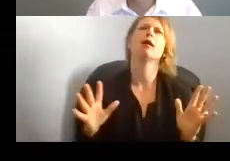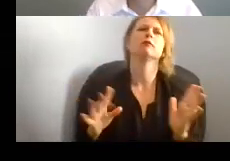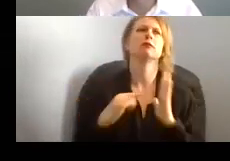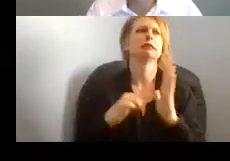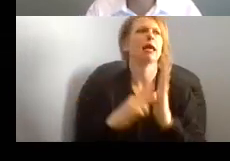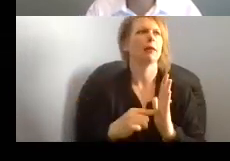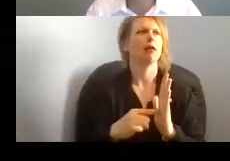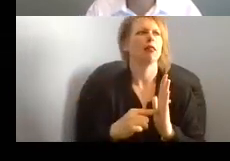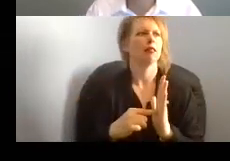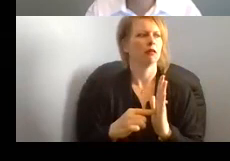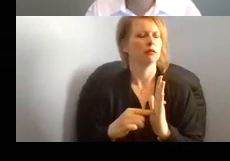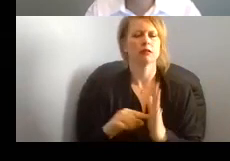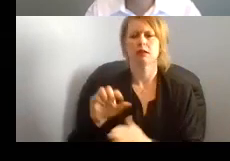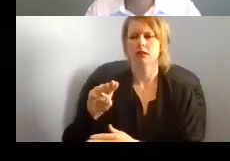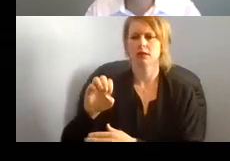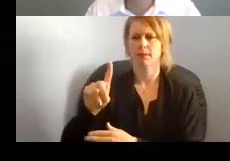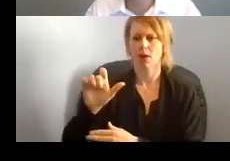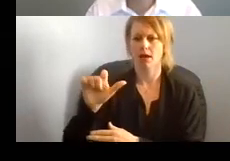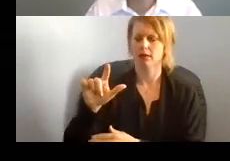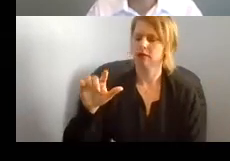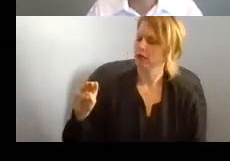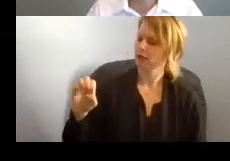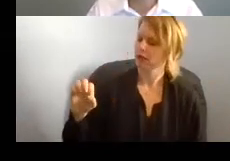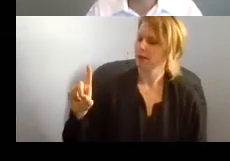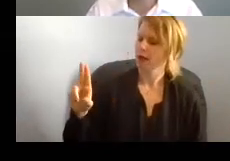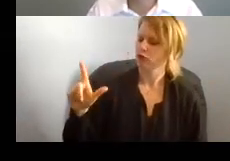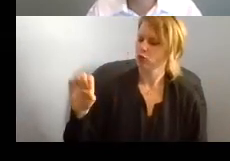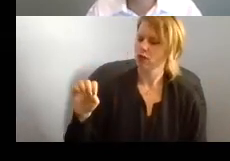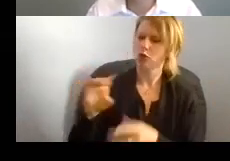in the module that talks about cumulative loss, I focus on